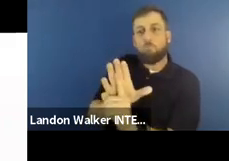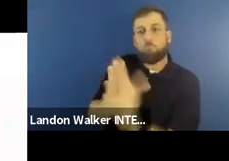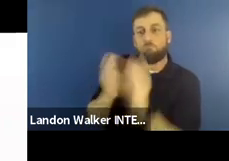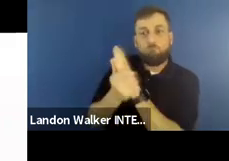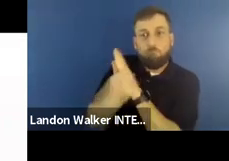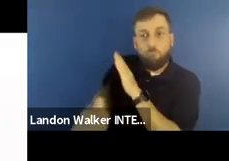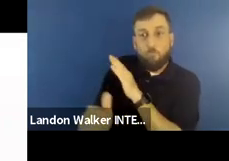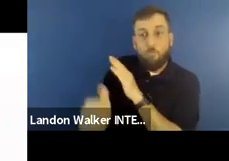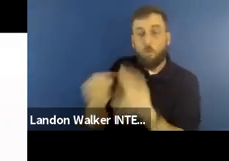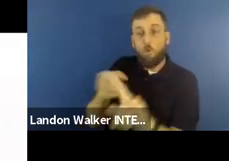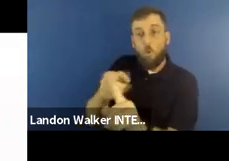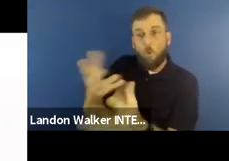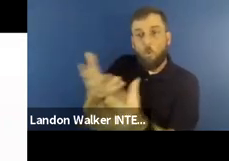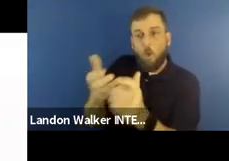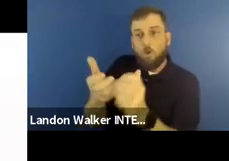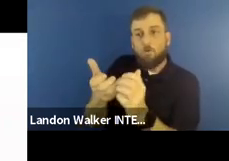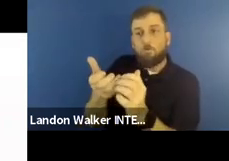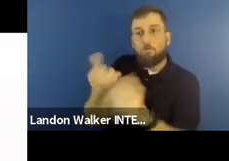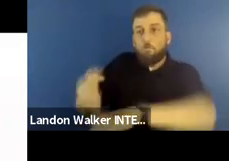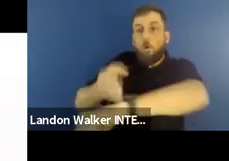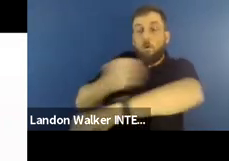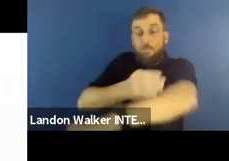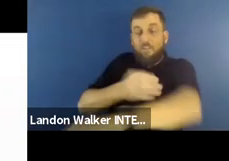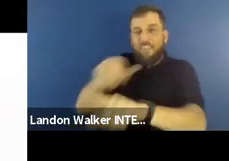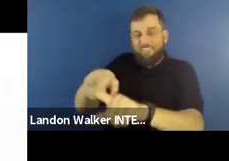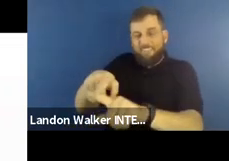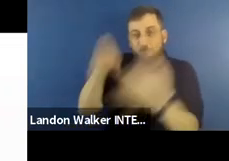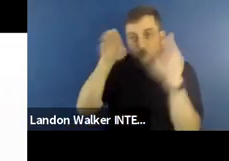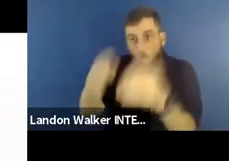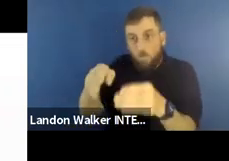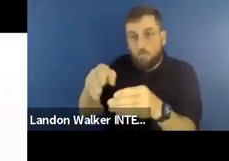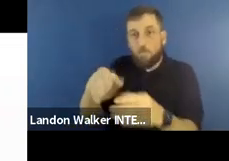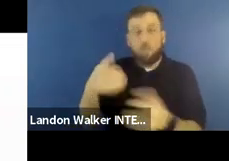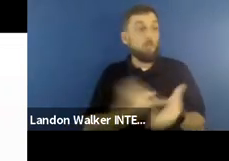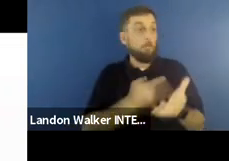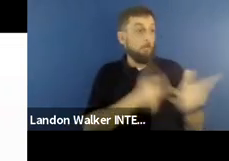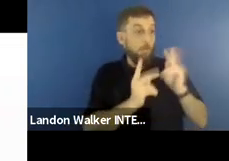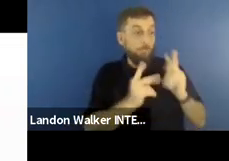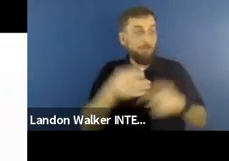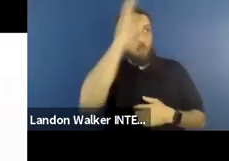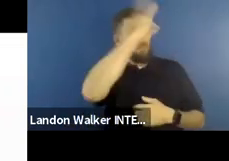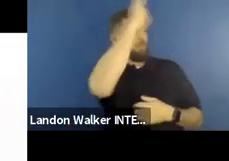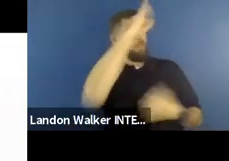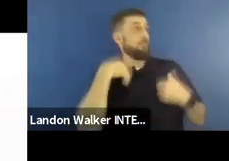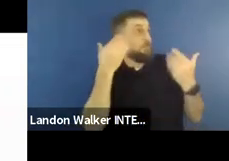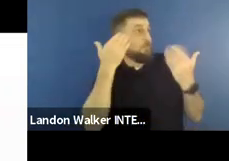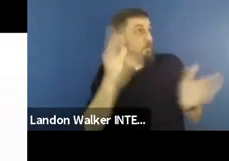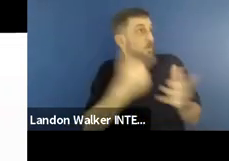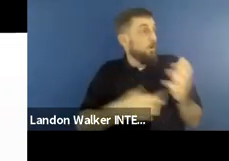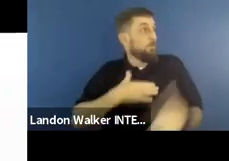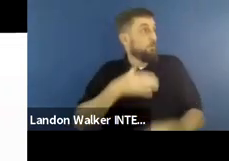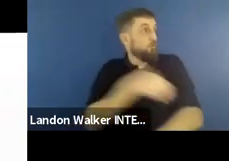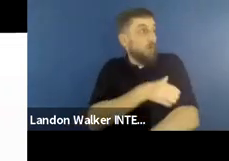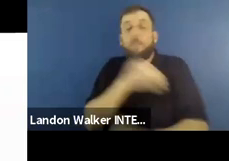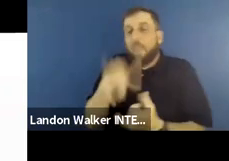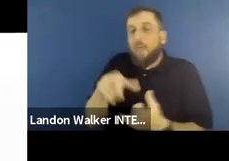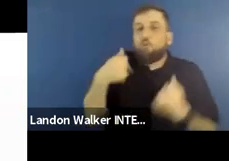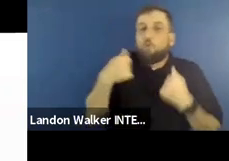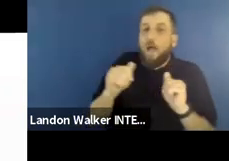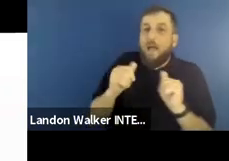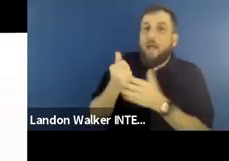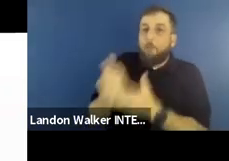We do a lot of people that come into the facility, they do not really, sometimes they don't know what their strengths are so we try to make sure that we focus on that, and help them get to that point.